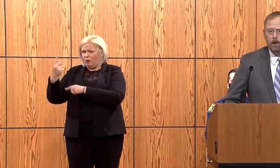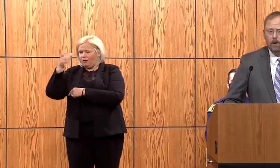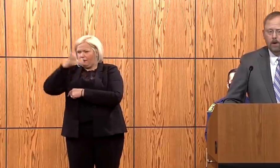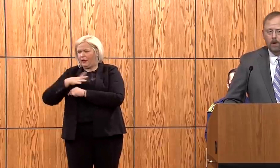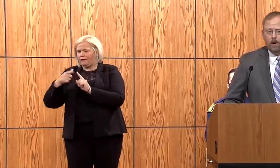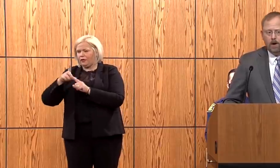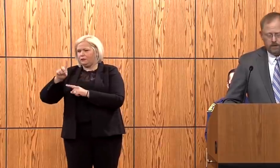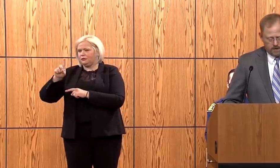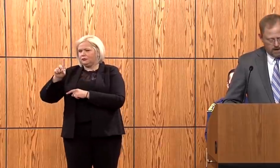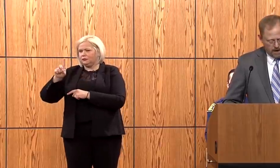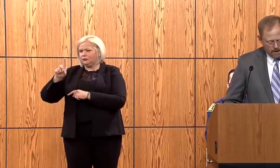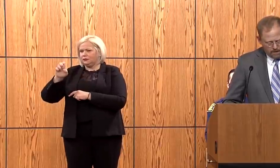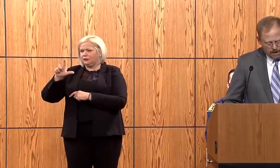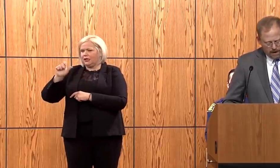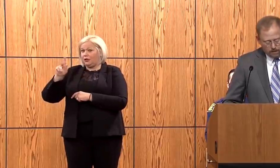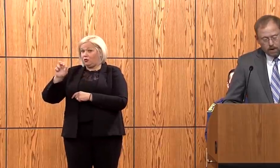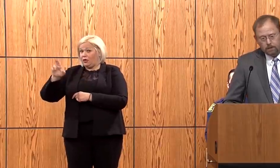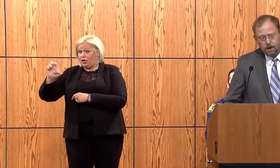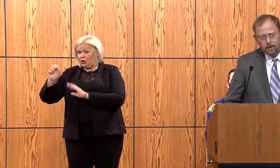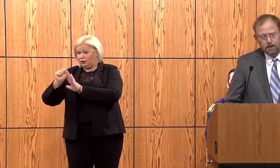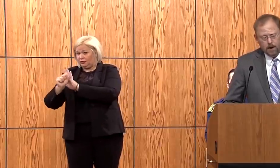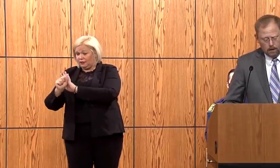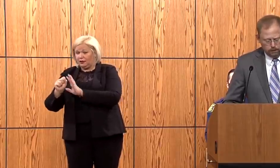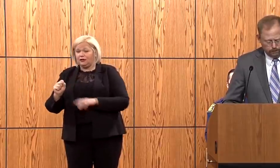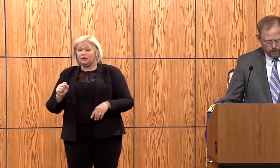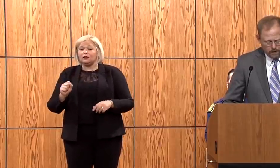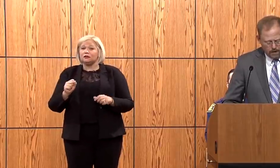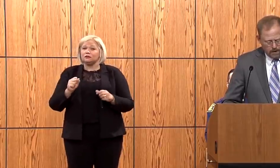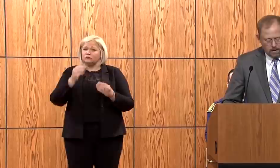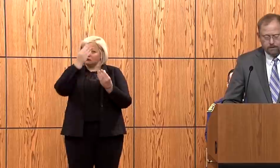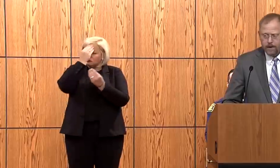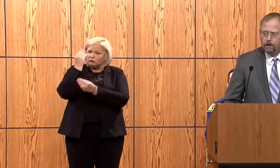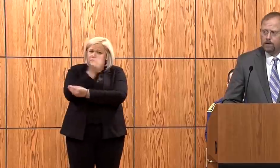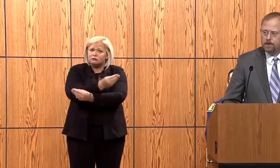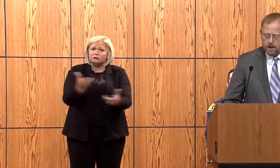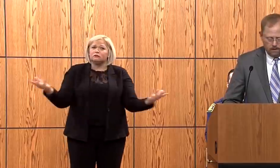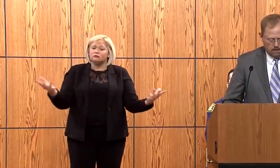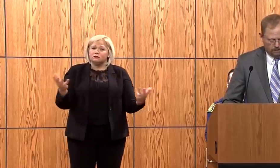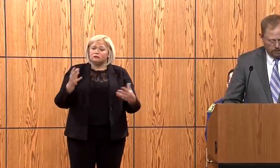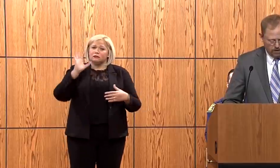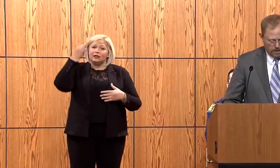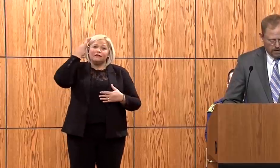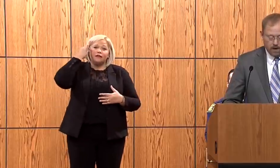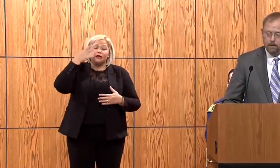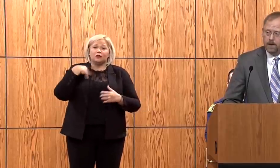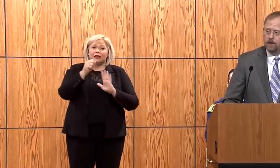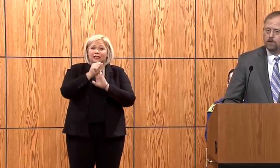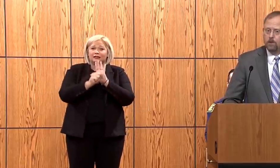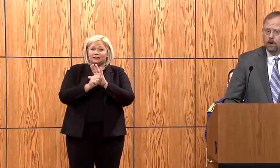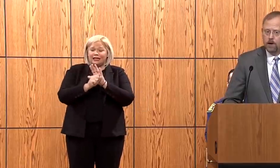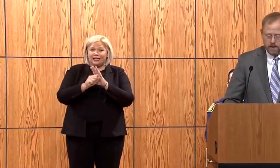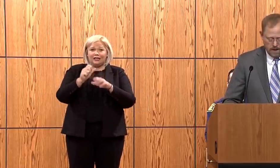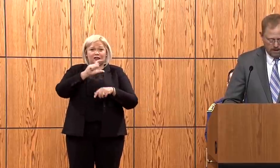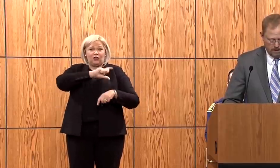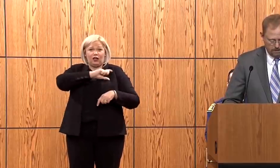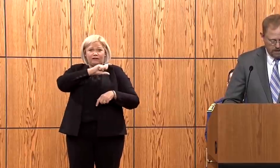MICHIGAN. CROFT IS A RESIDENT OF DELAWARE. CROFT IS A RESIDENT OF DELAWARE. ALL OF US STANDING HERE TODAY ALL OF US STANDING HERE TODAY WANT THE PUBLIC TO KNOW THAT